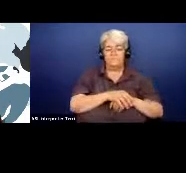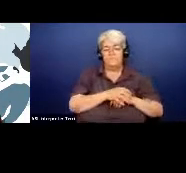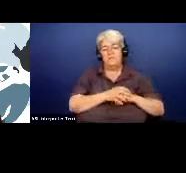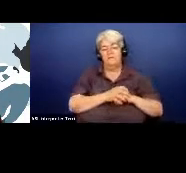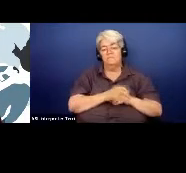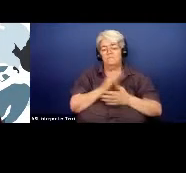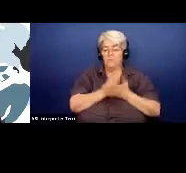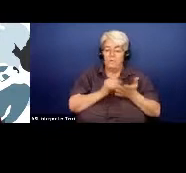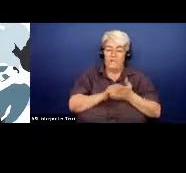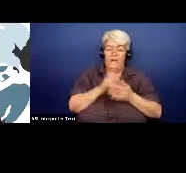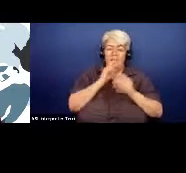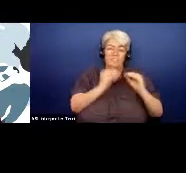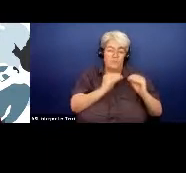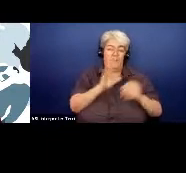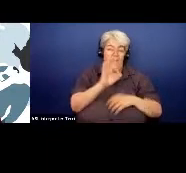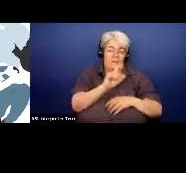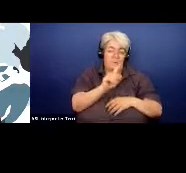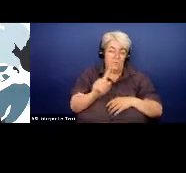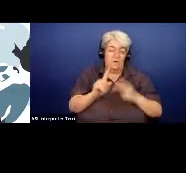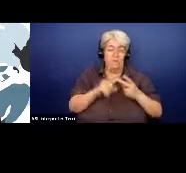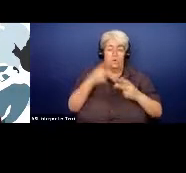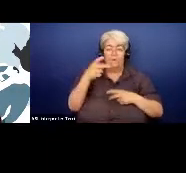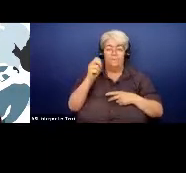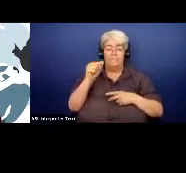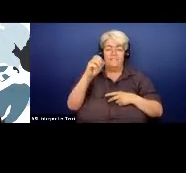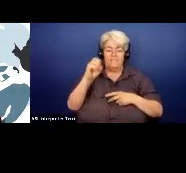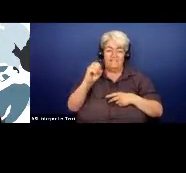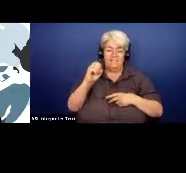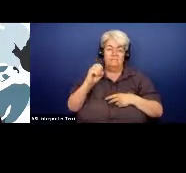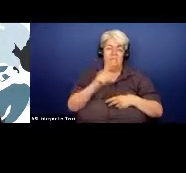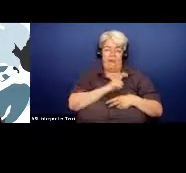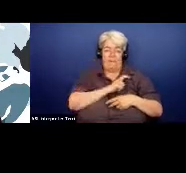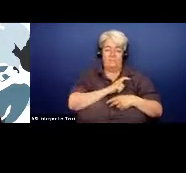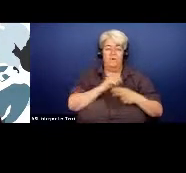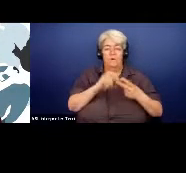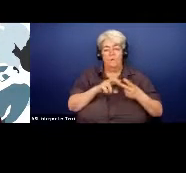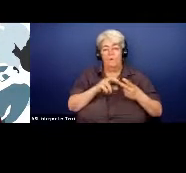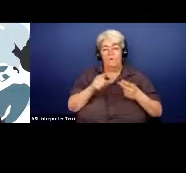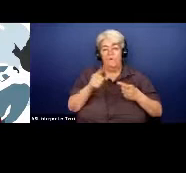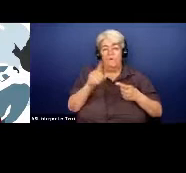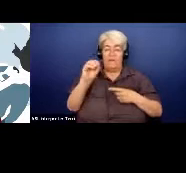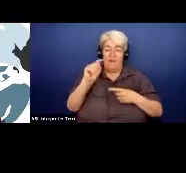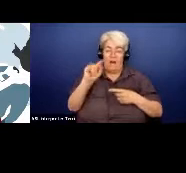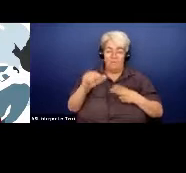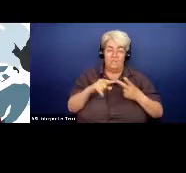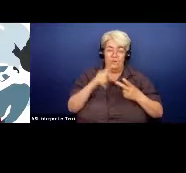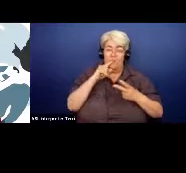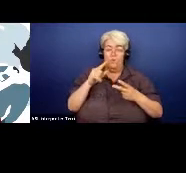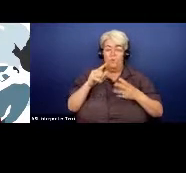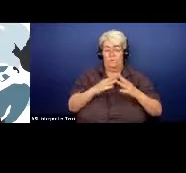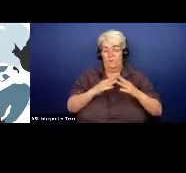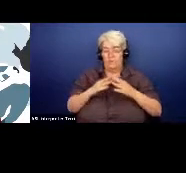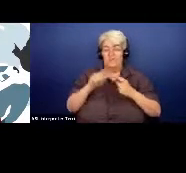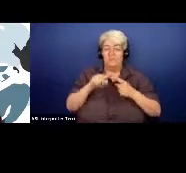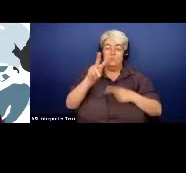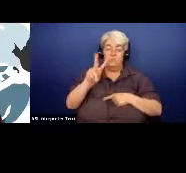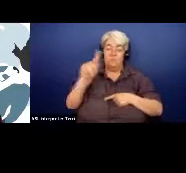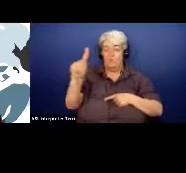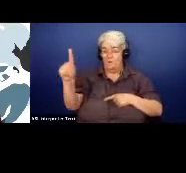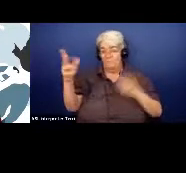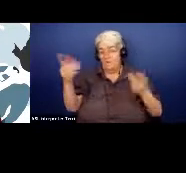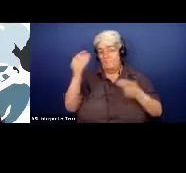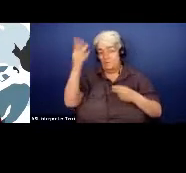with 9-1-1 or peace apps as are also known. If your county or municipality has 2-1-1 or